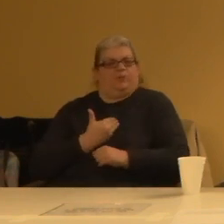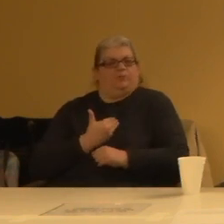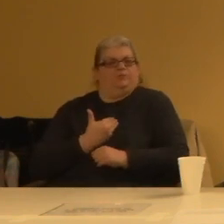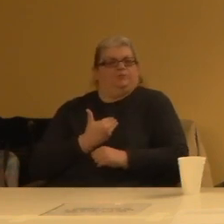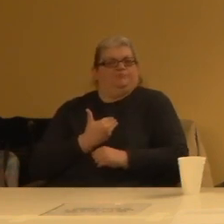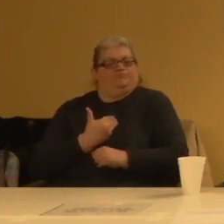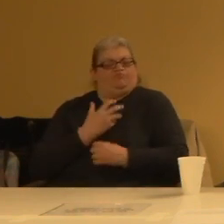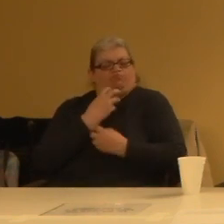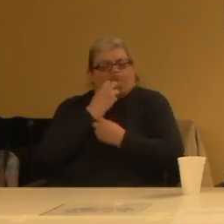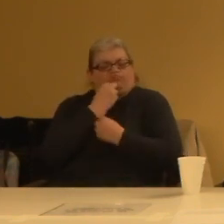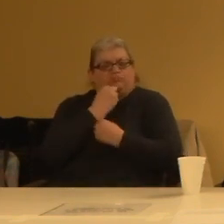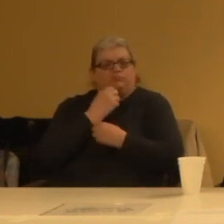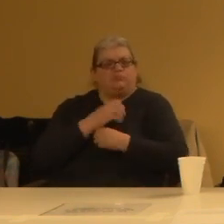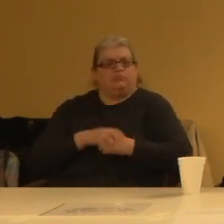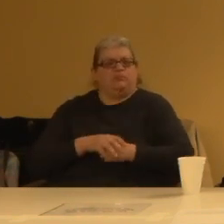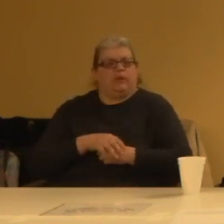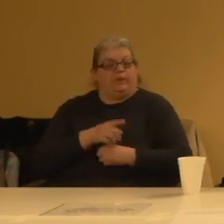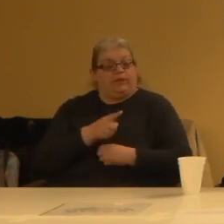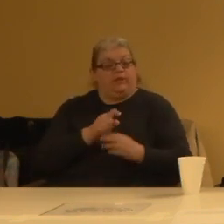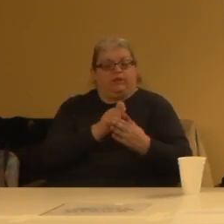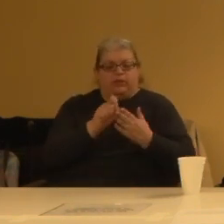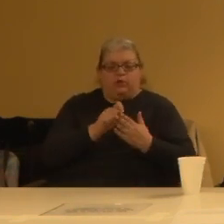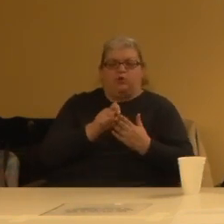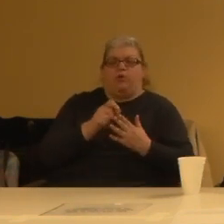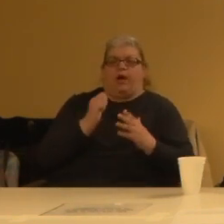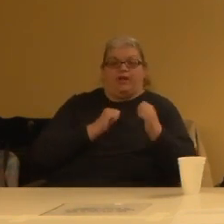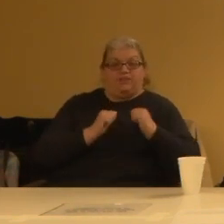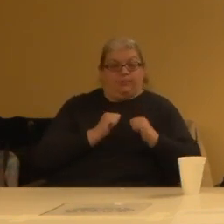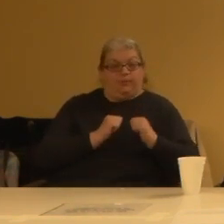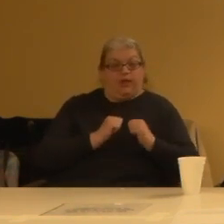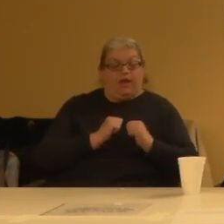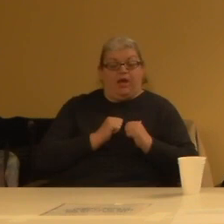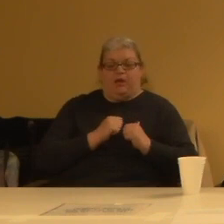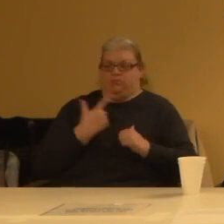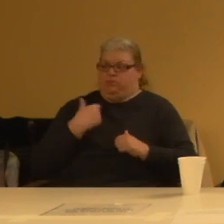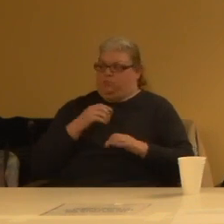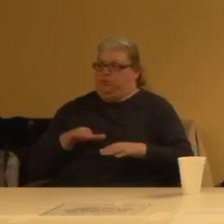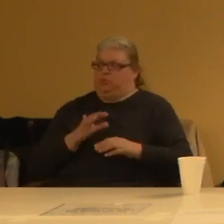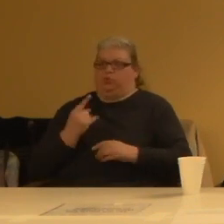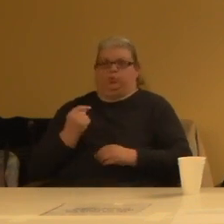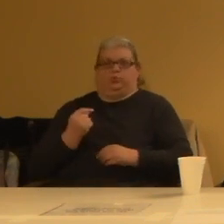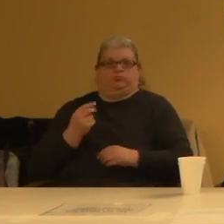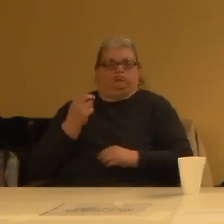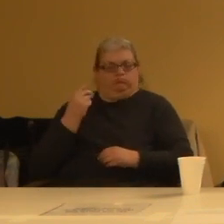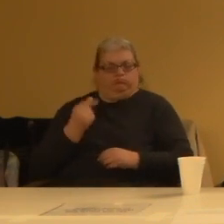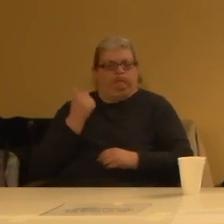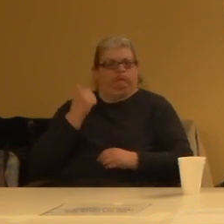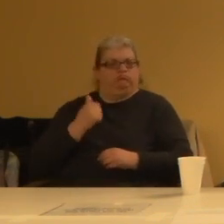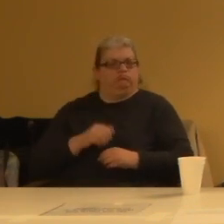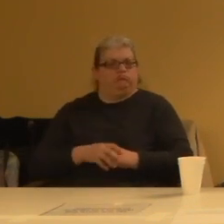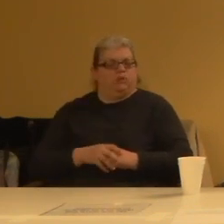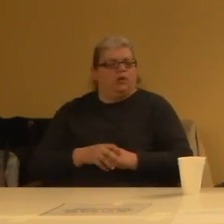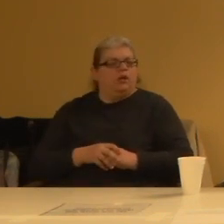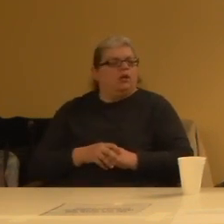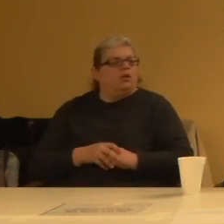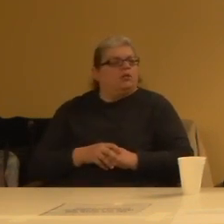If Steve Yockey writes a play, Actors Express is gonna do it like that, right? (stumbles over words) But that's not true